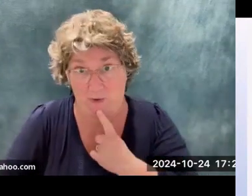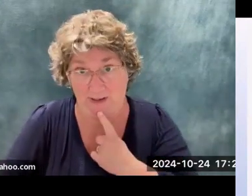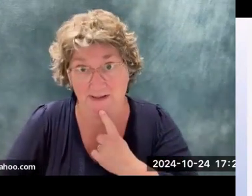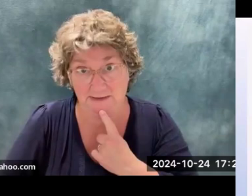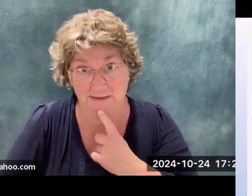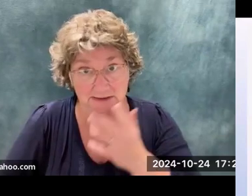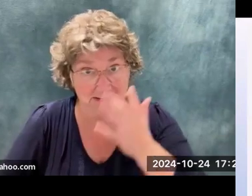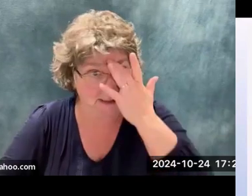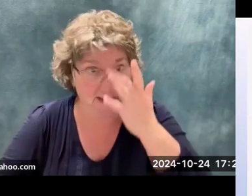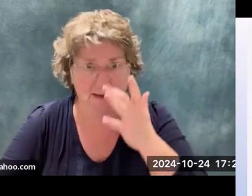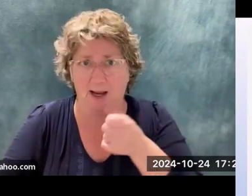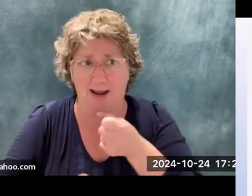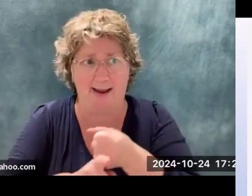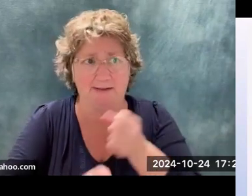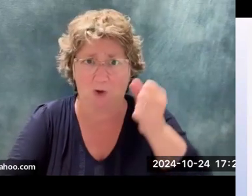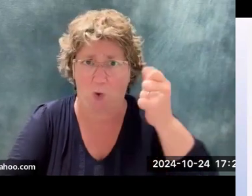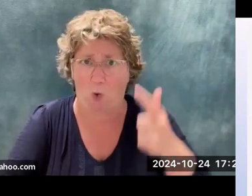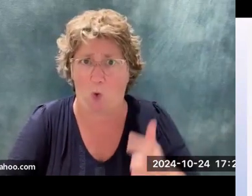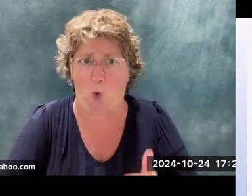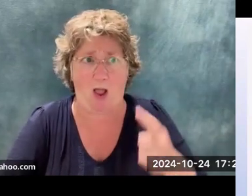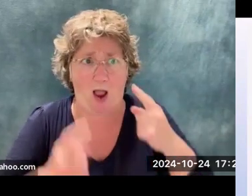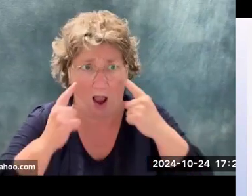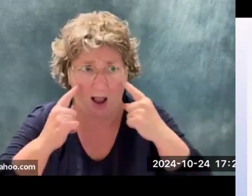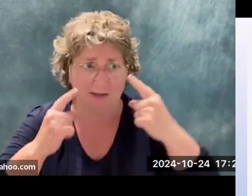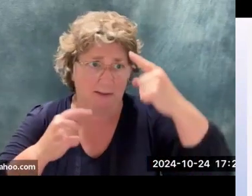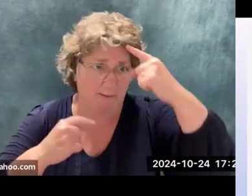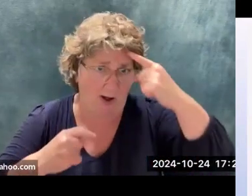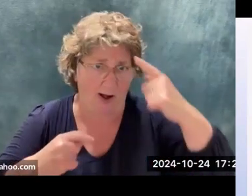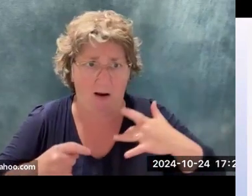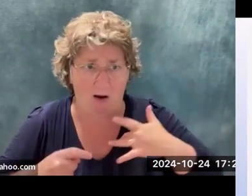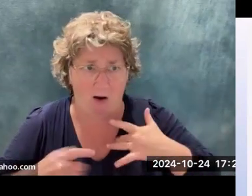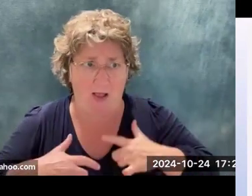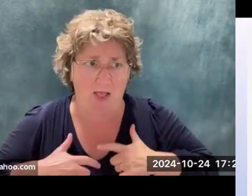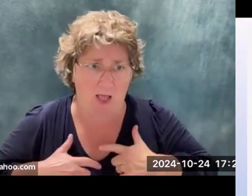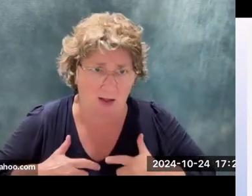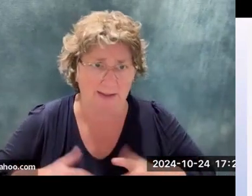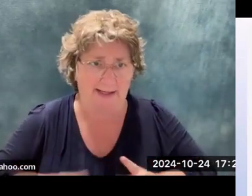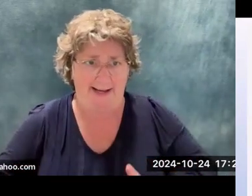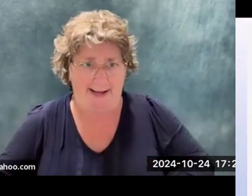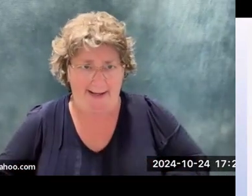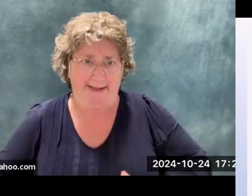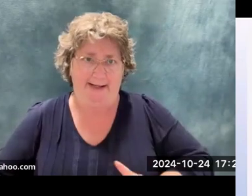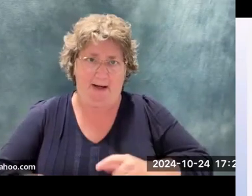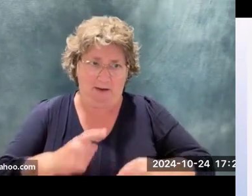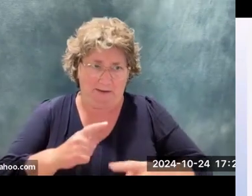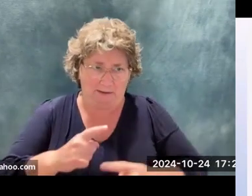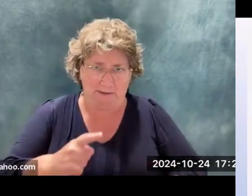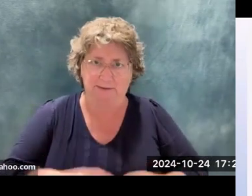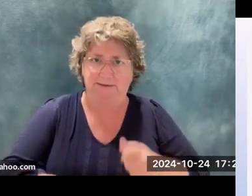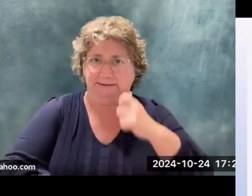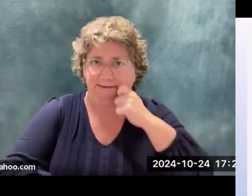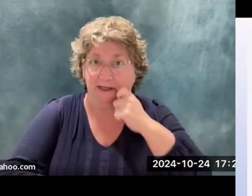kidneys, gastrointestinal tractate, and skin. And most cases of MISC occurred in unvaccinated children